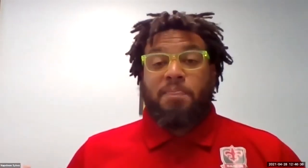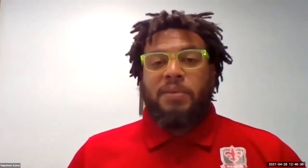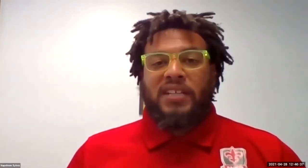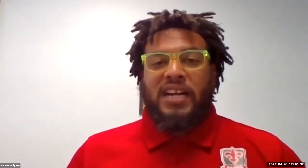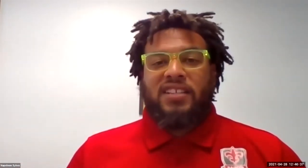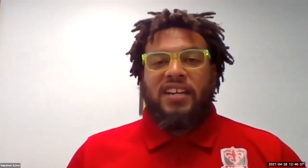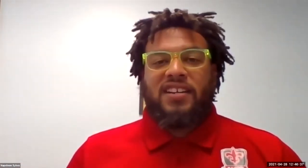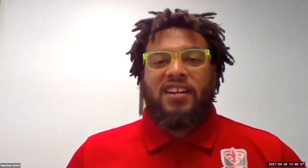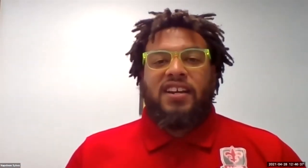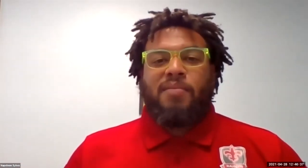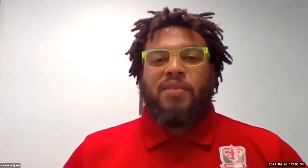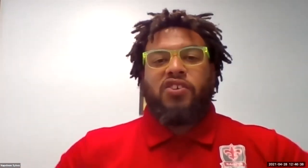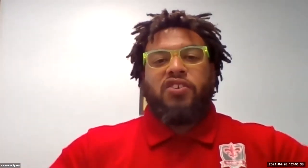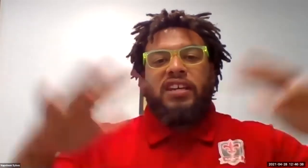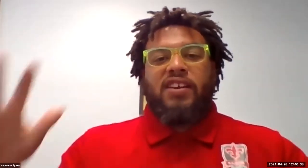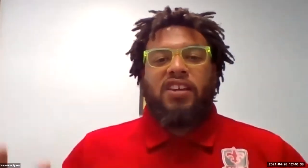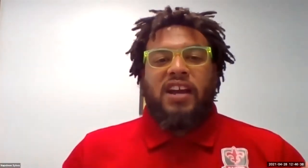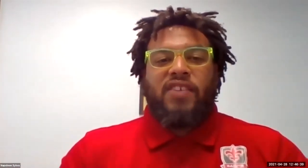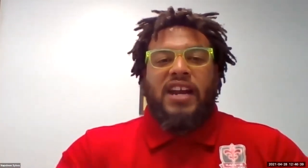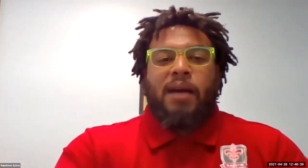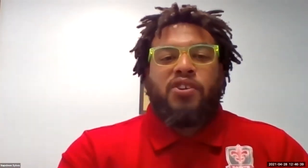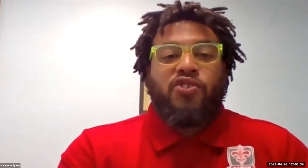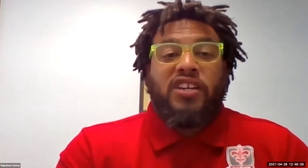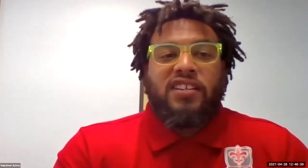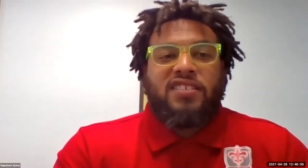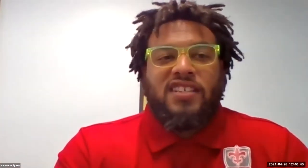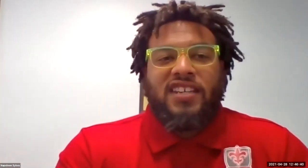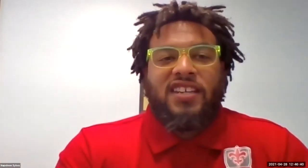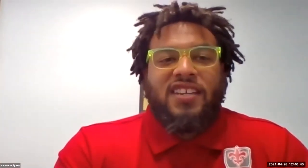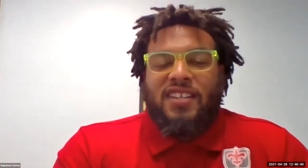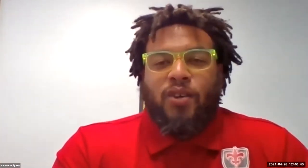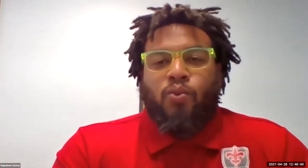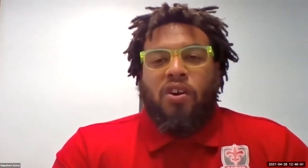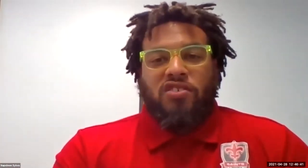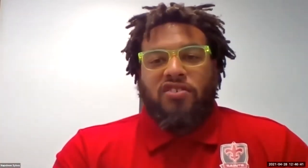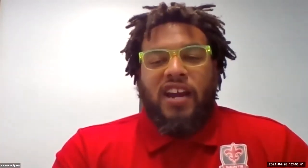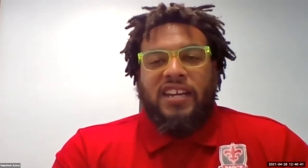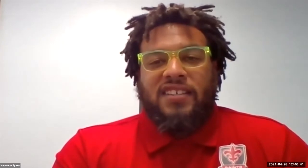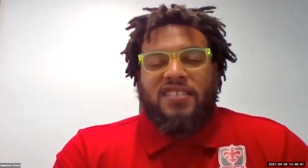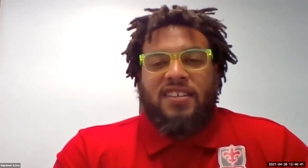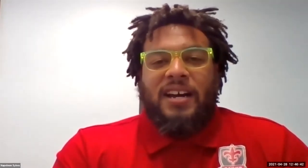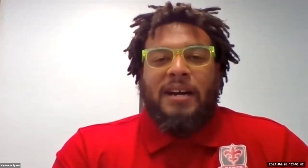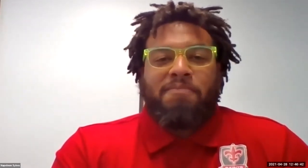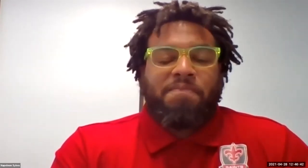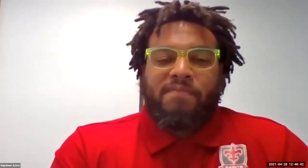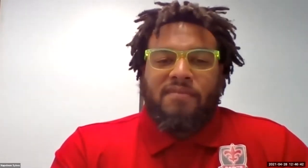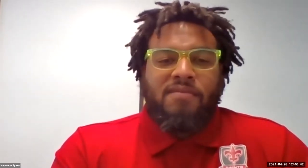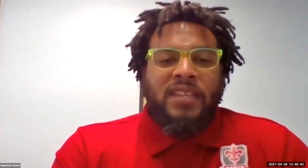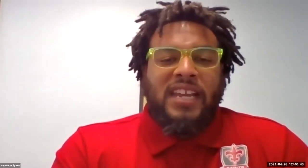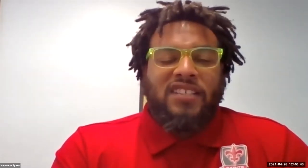David: Thank you so much. Thank you for all your work with the market itself.